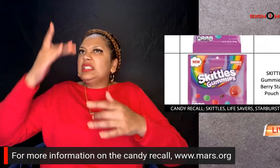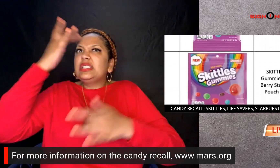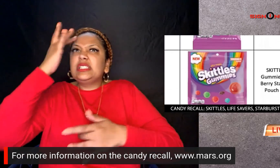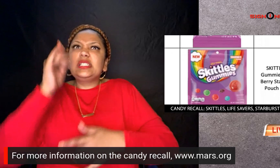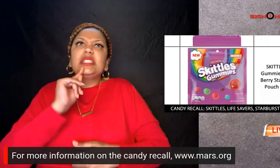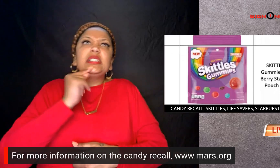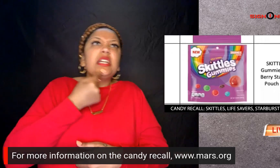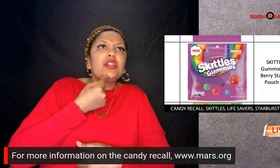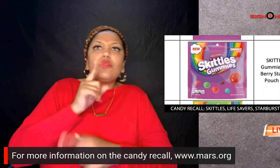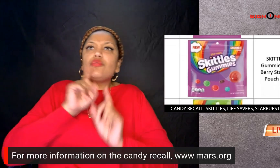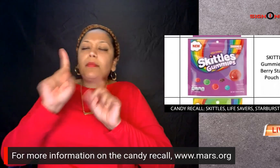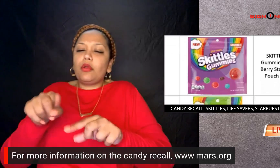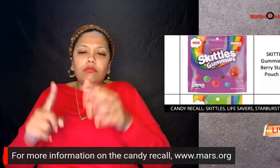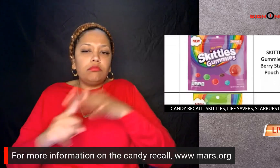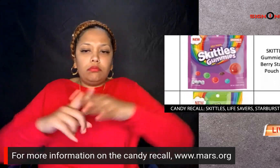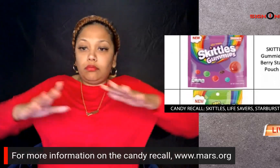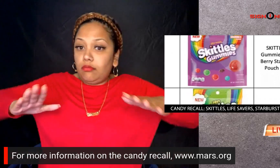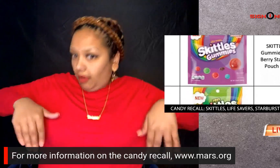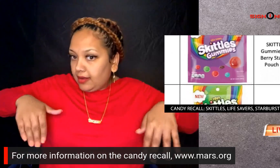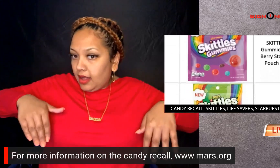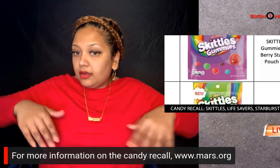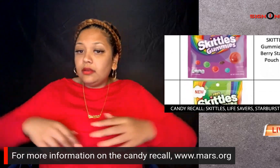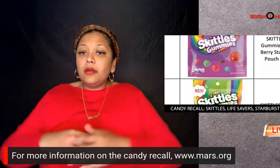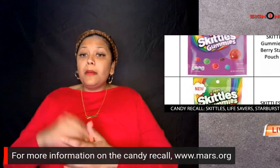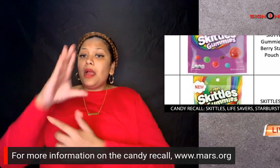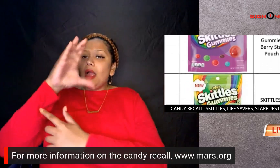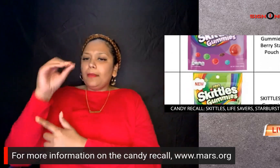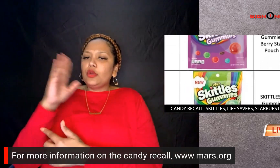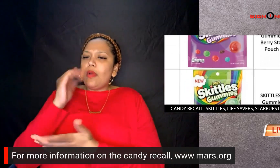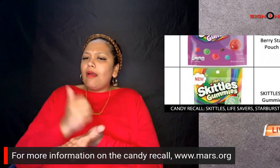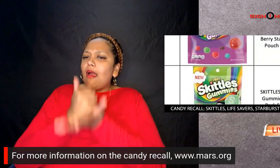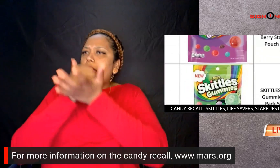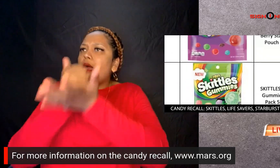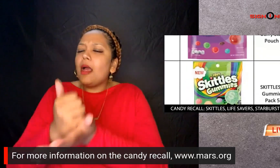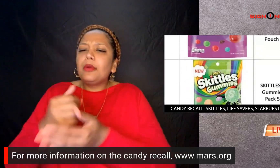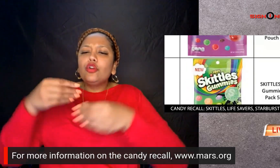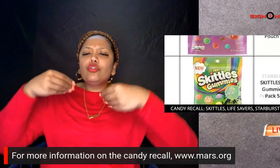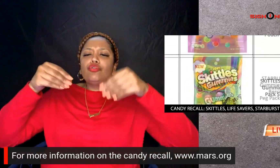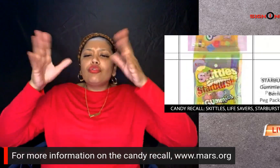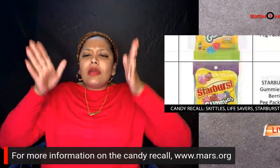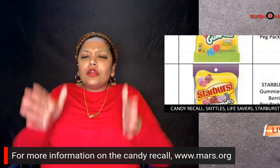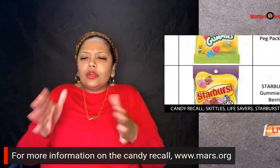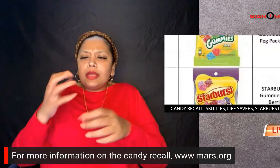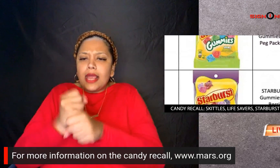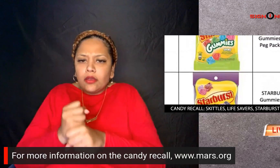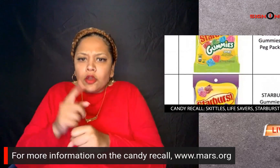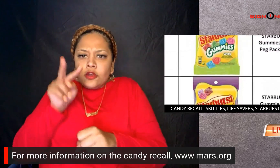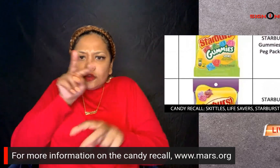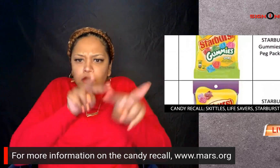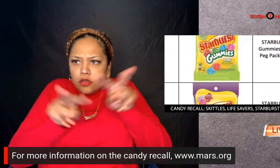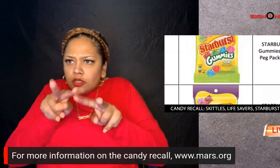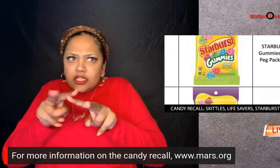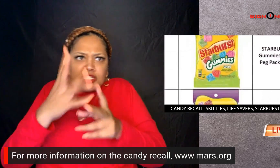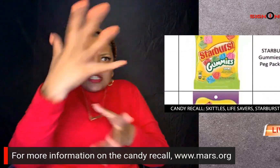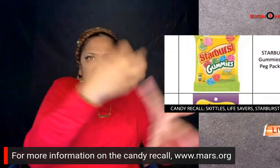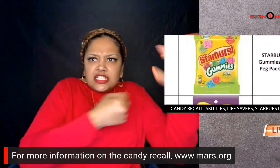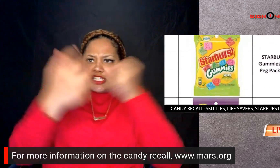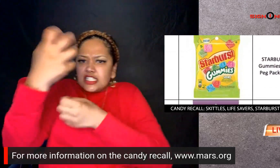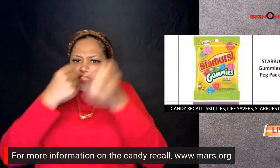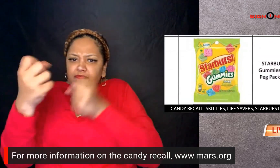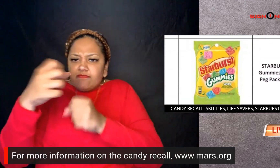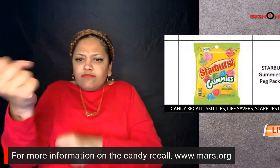no illnesses have been reported but the company says it will help retailers take the potentially